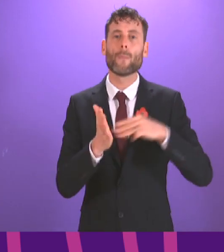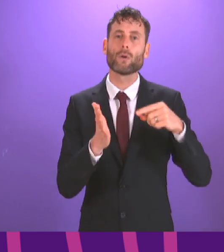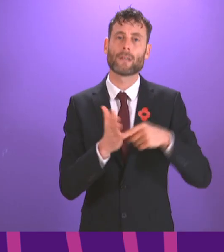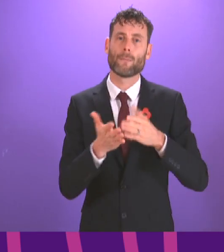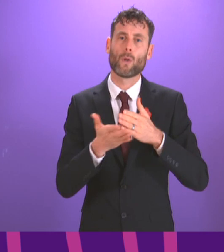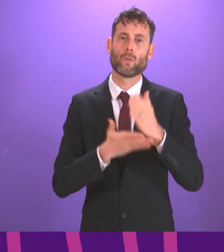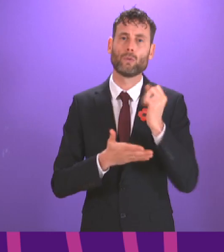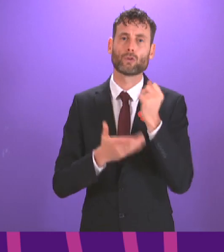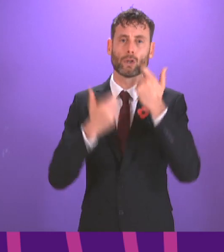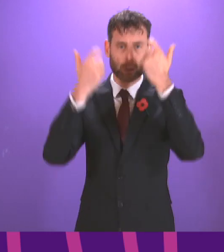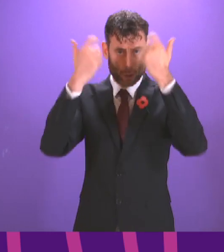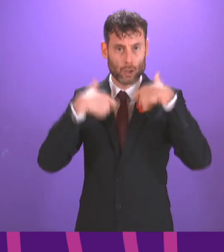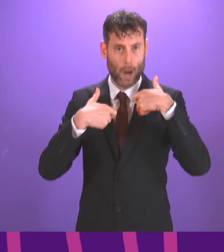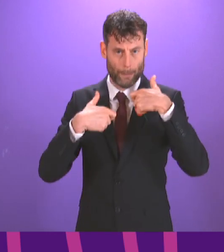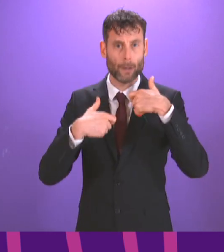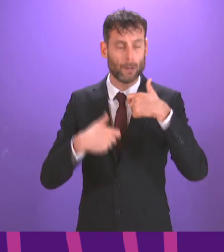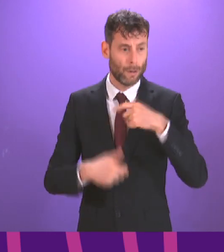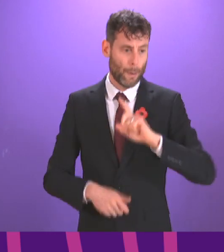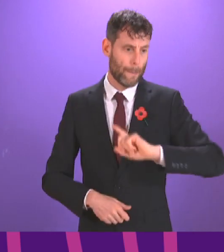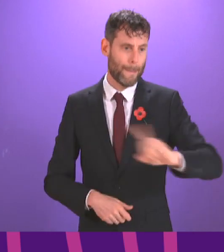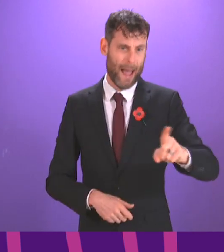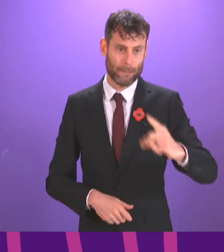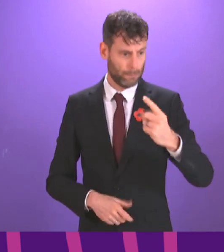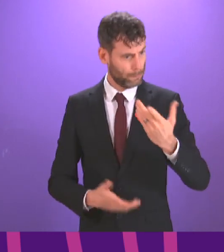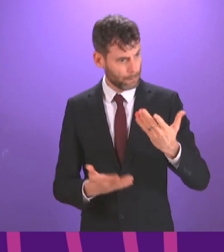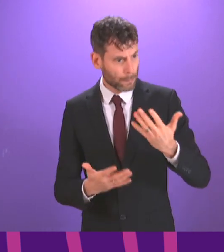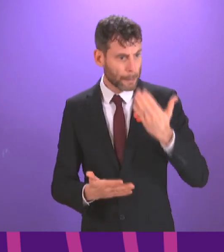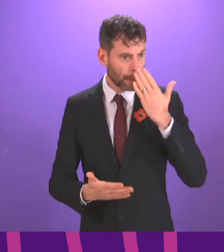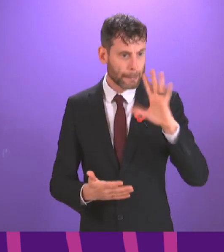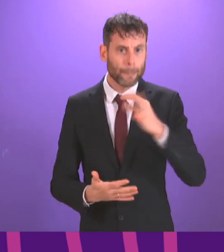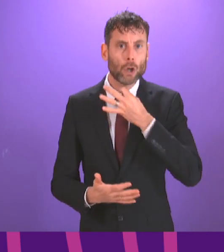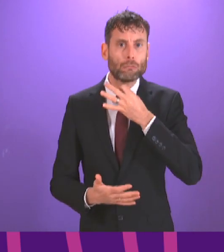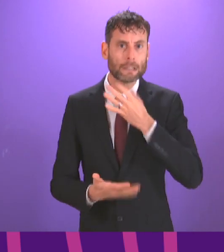judge to face a risky and uncertain future. It now appears that important issues relating